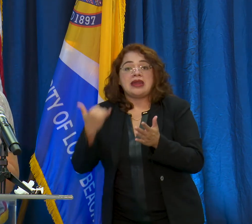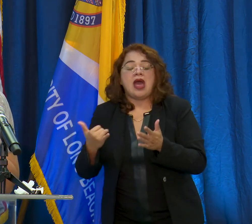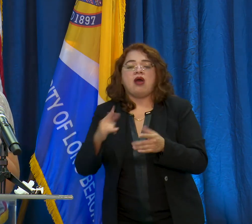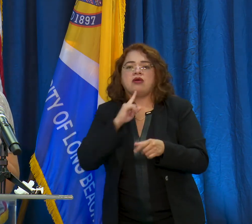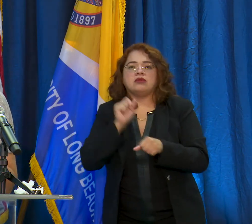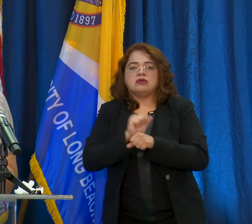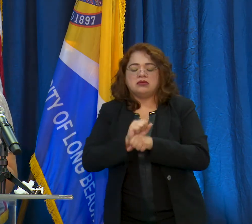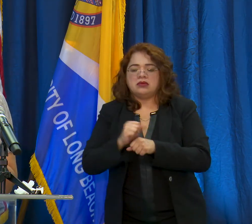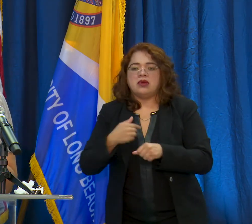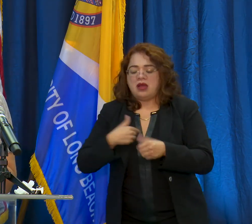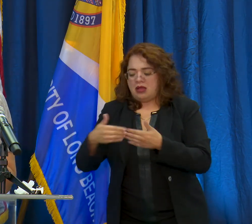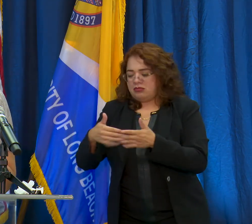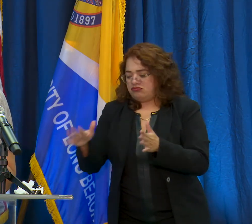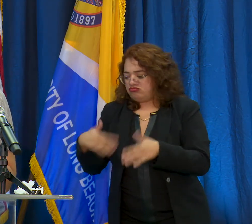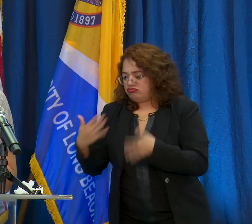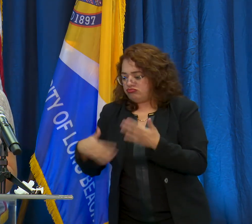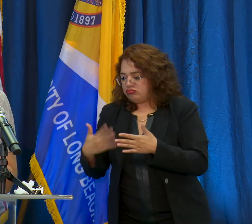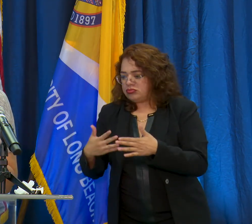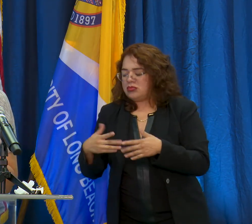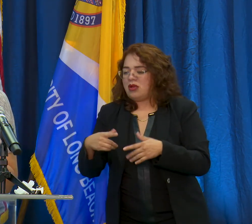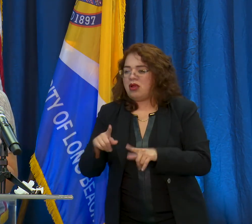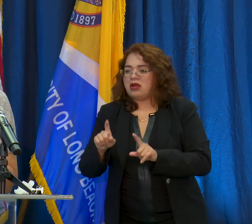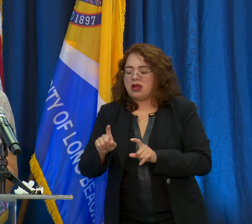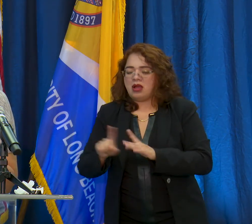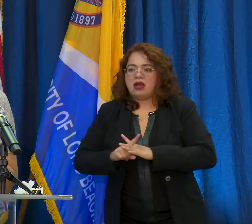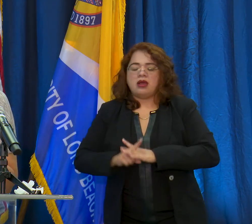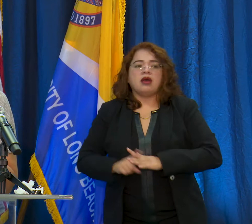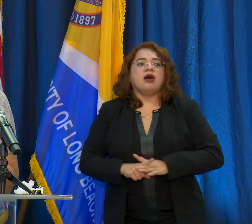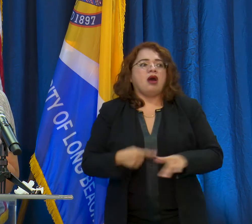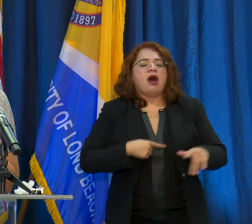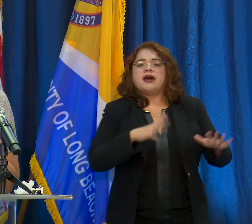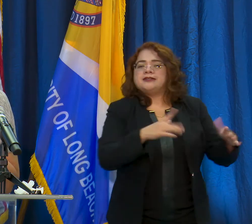do isolation for again, 10 days